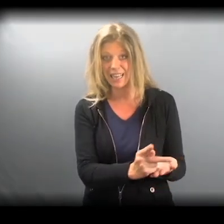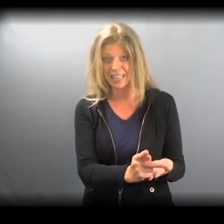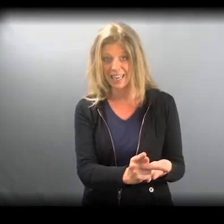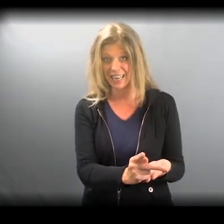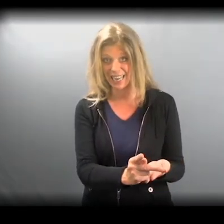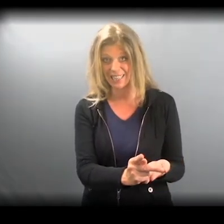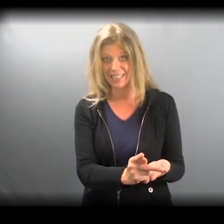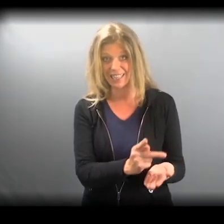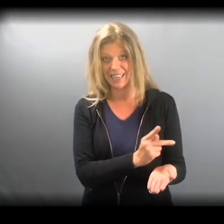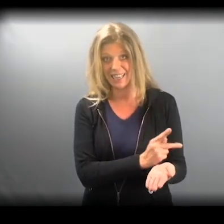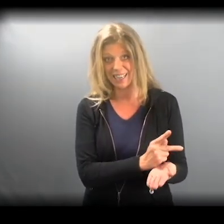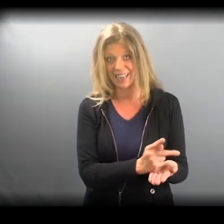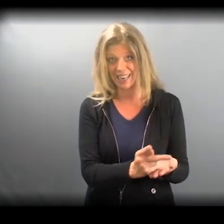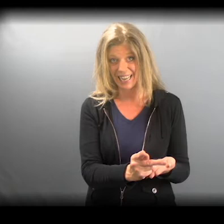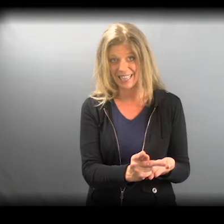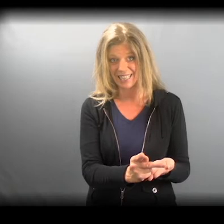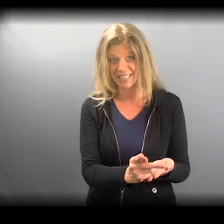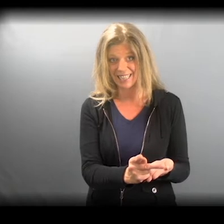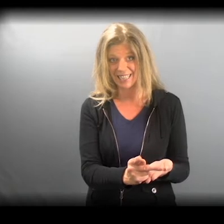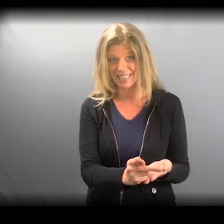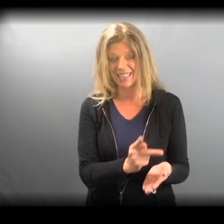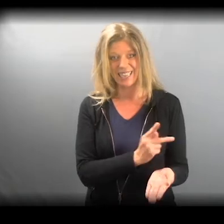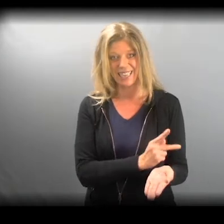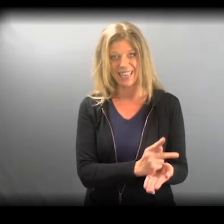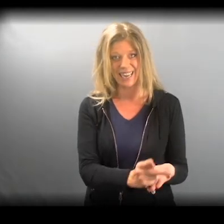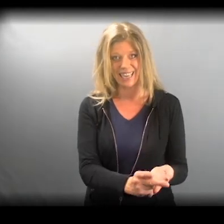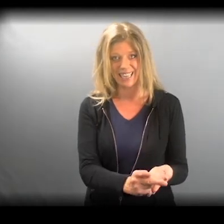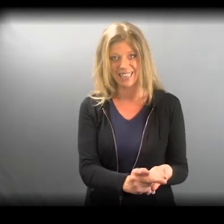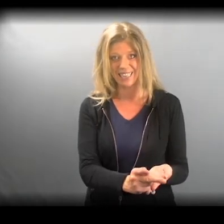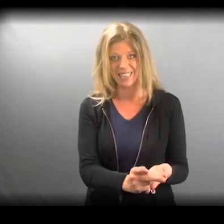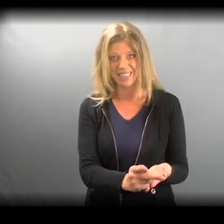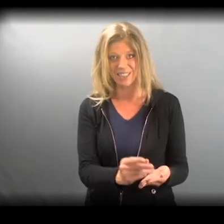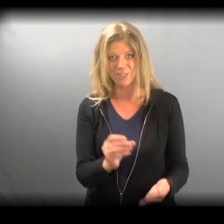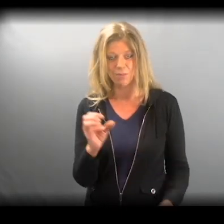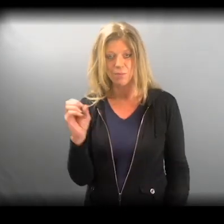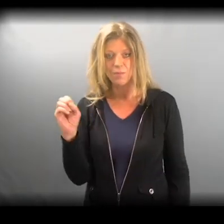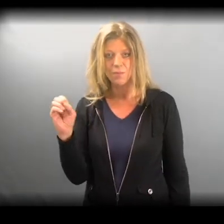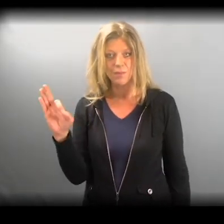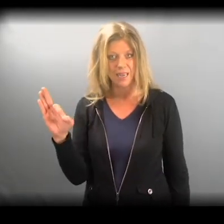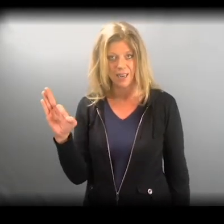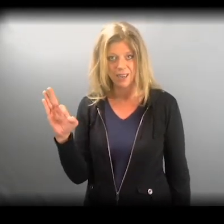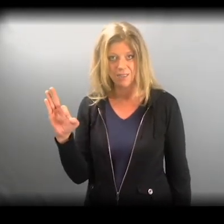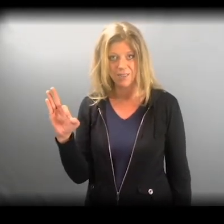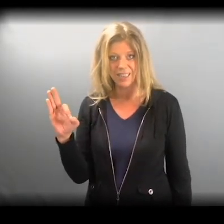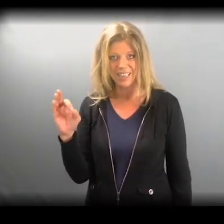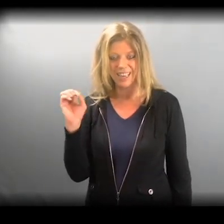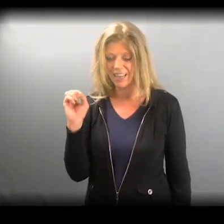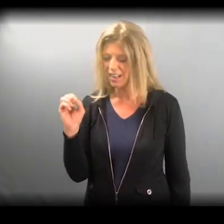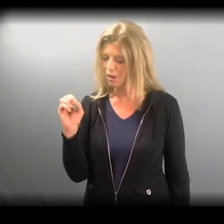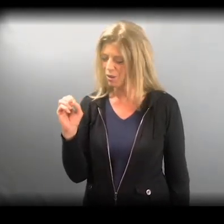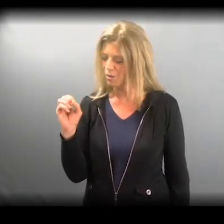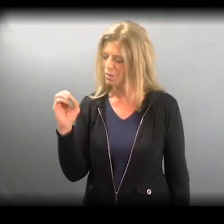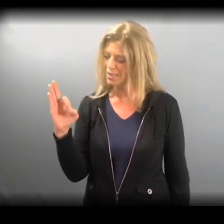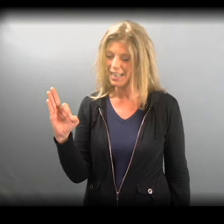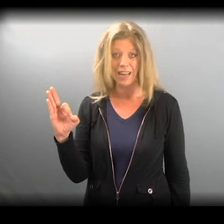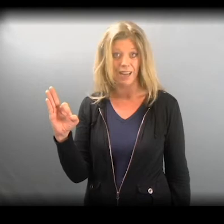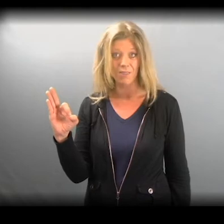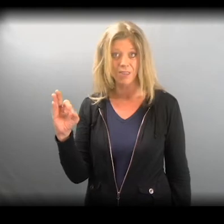KIND OF O to F.